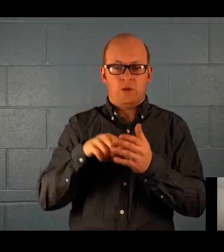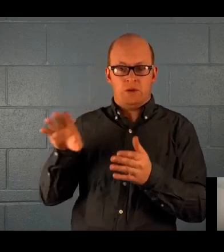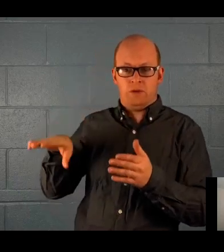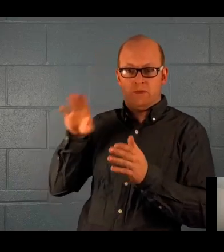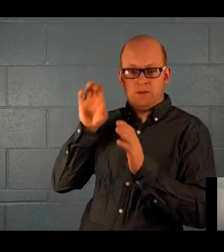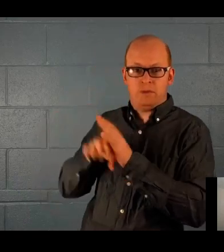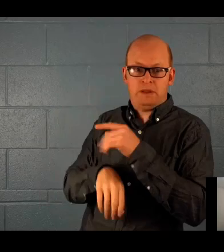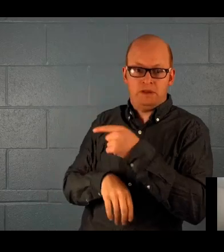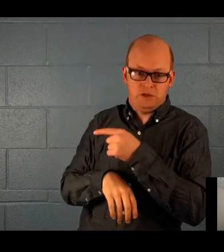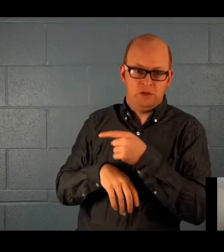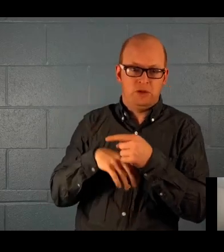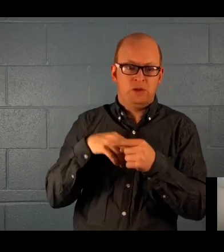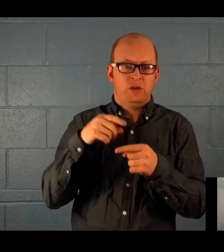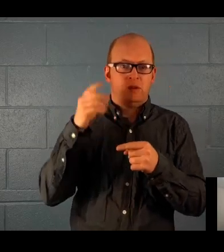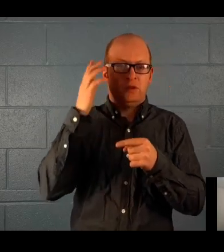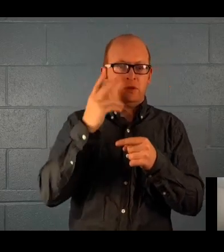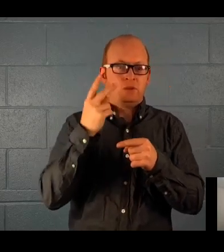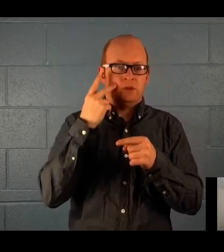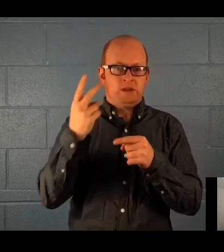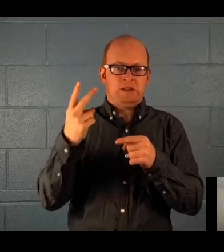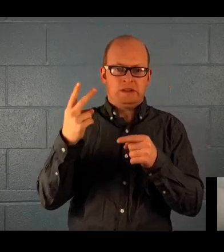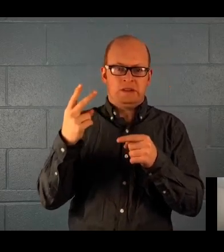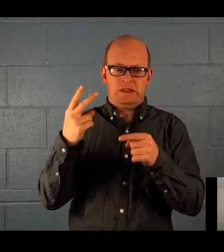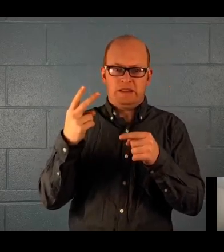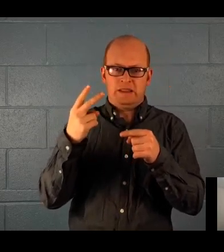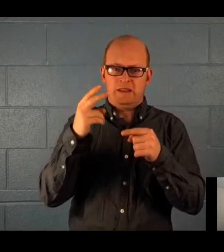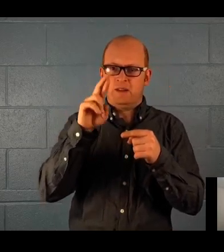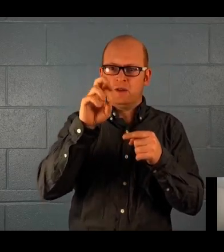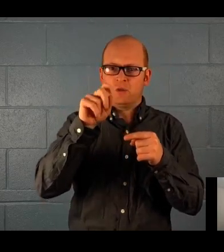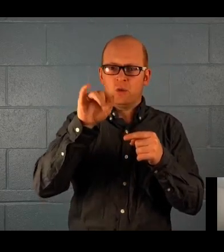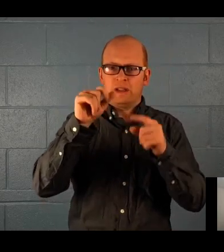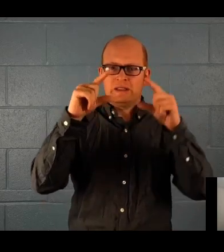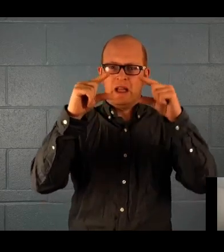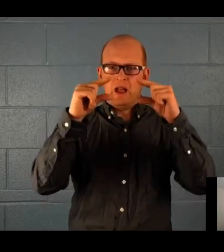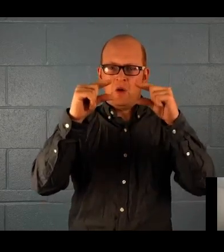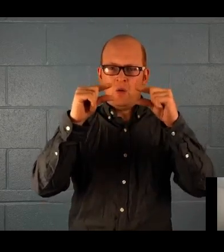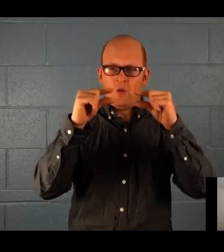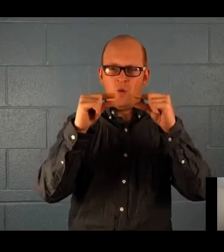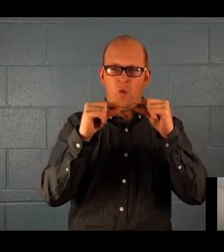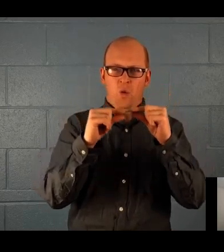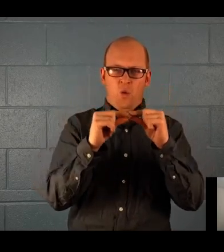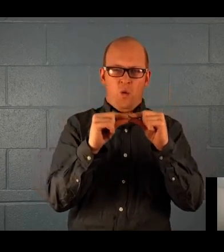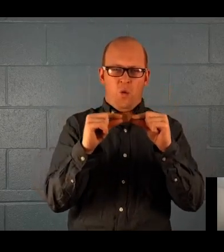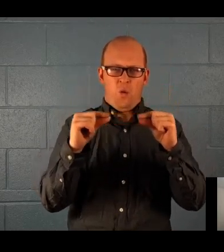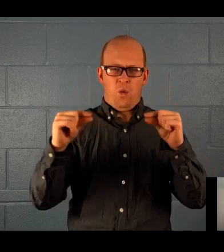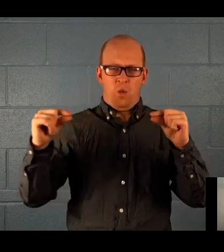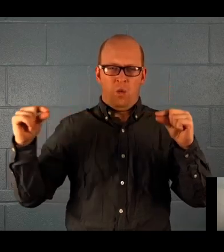that there was profound thinning of the retina after treatment. And we don't know yet why this is.